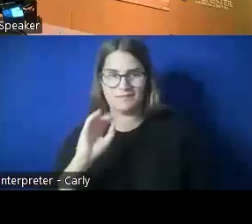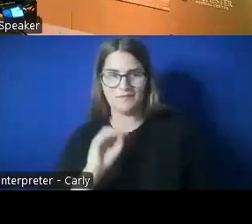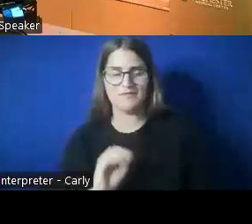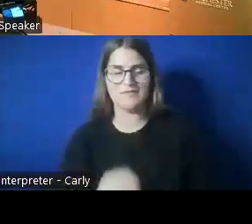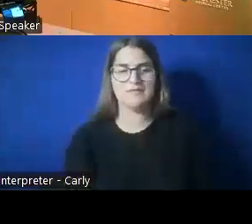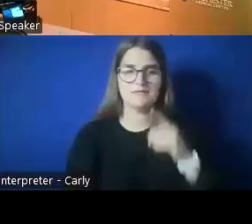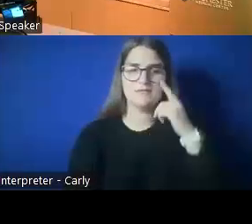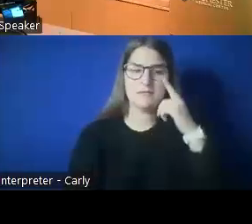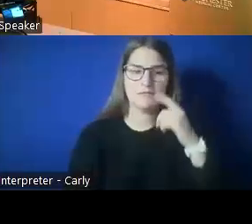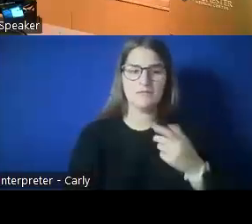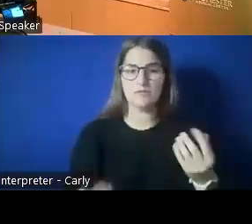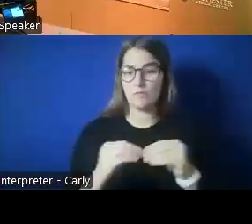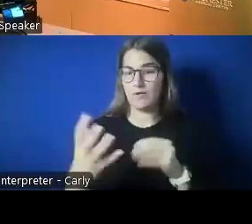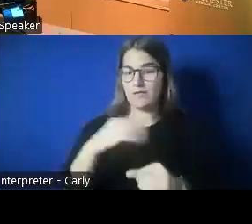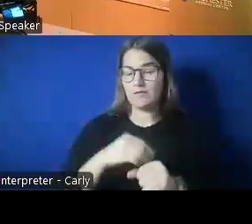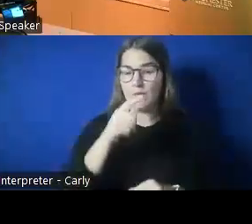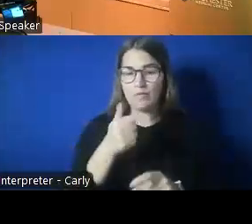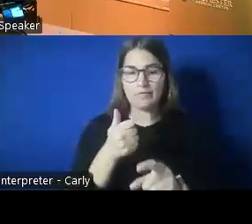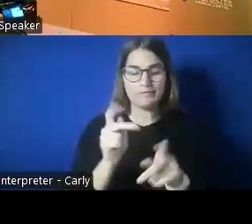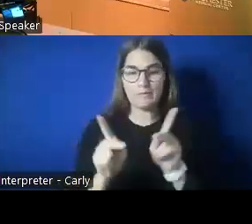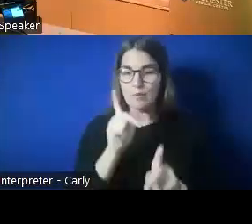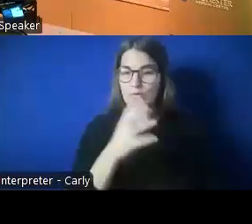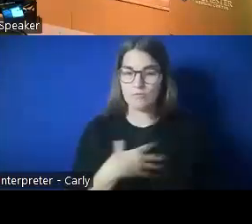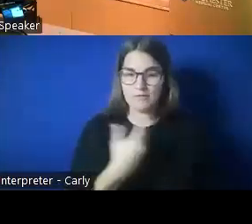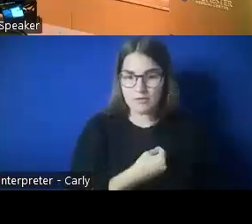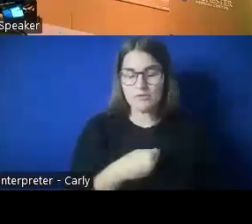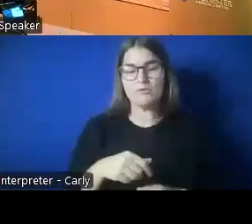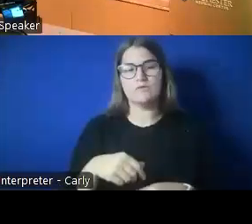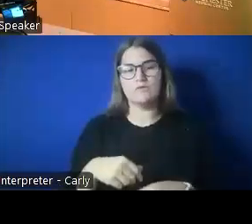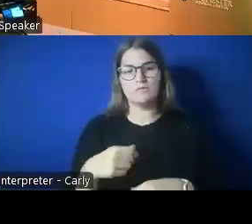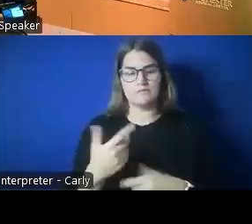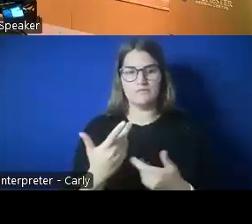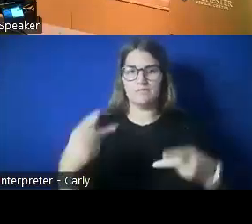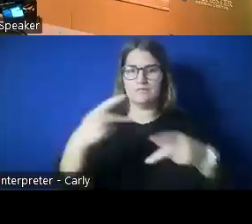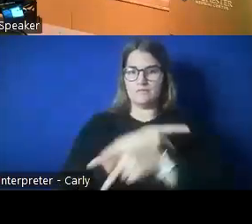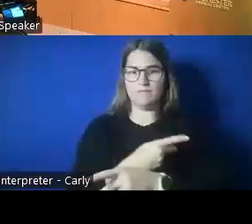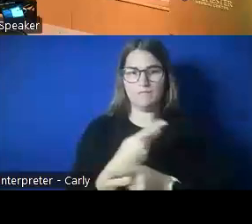um people who are transgender they're 1.7 times more likely than people who are assist gender to